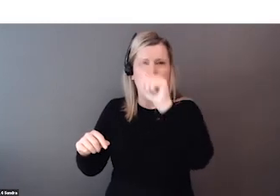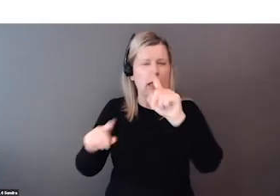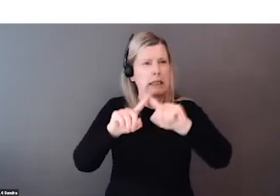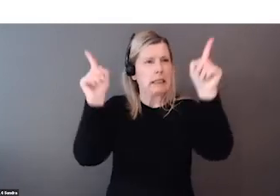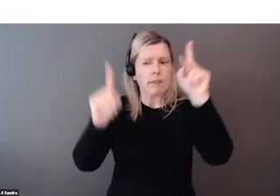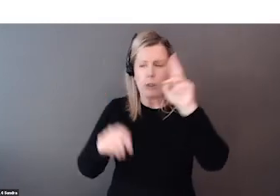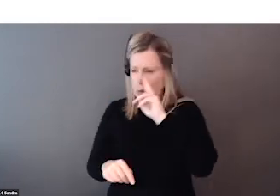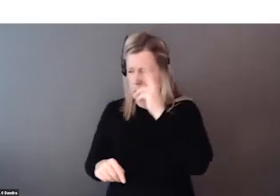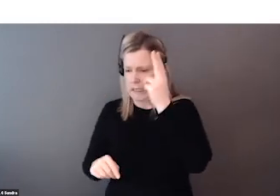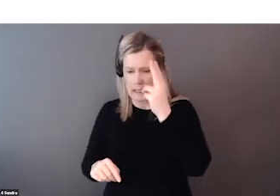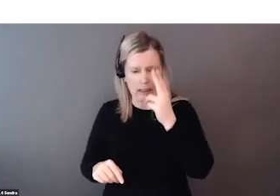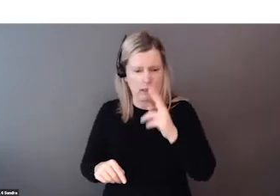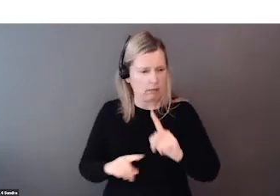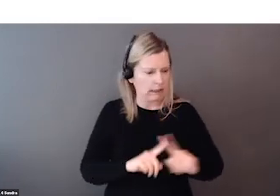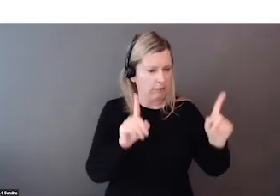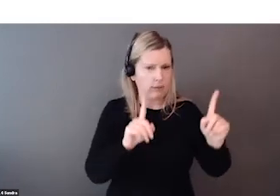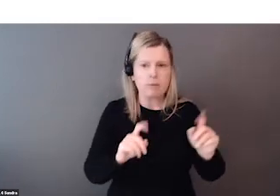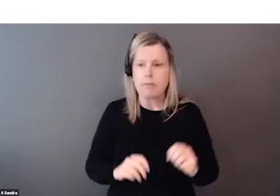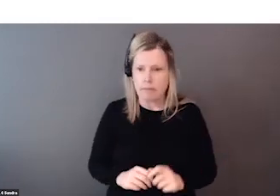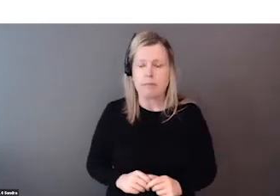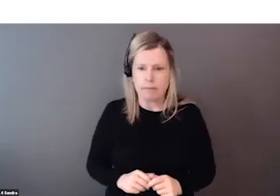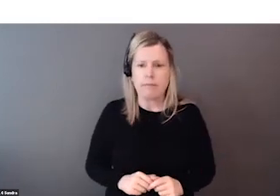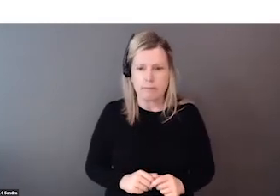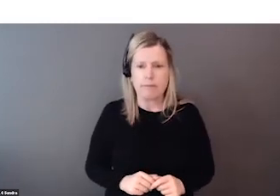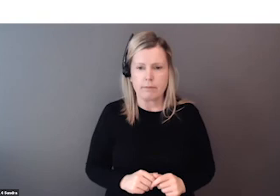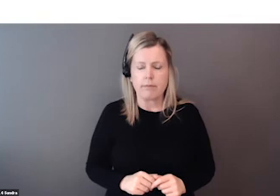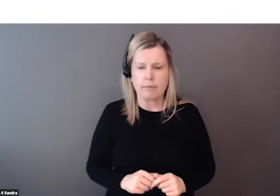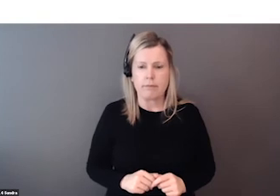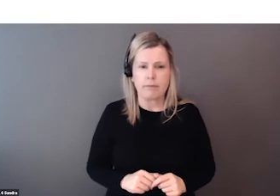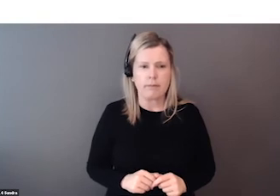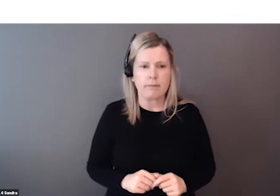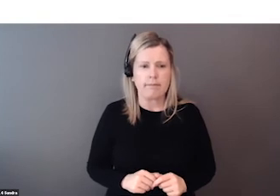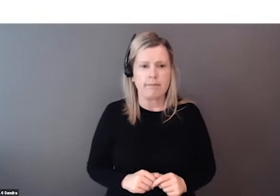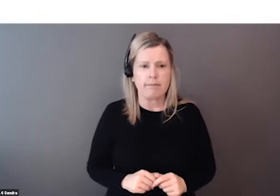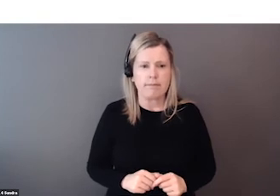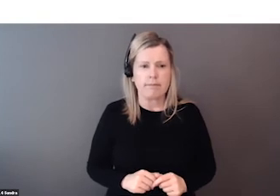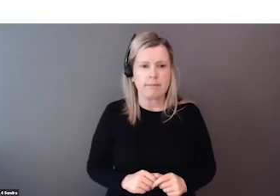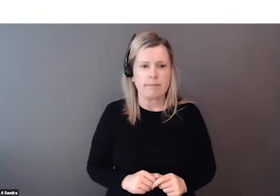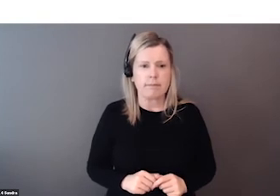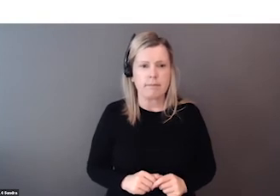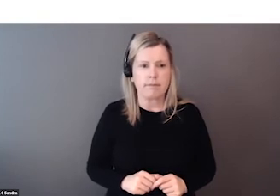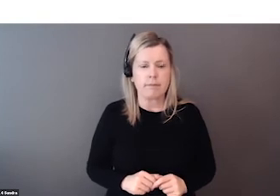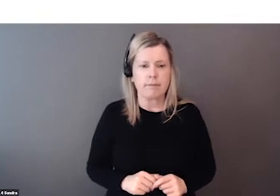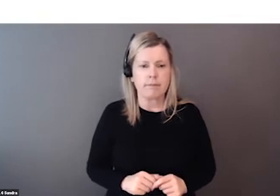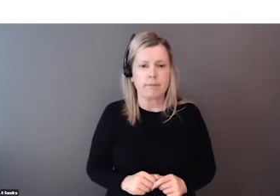meaning that they are very different. Representation and decisions based